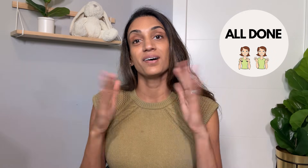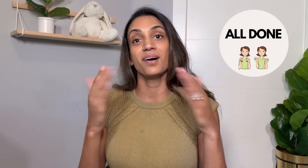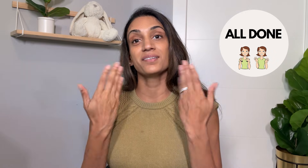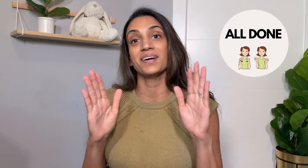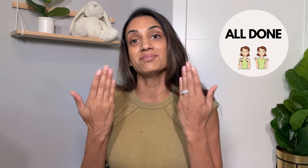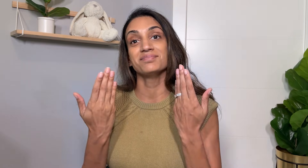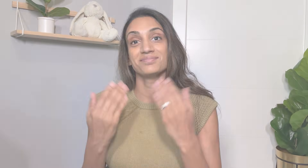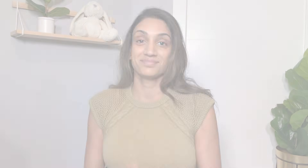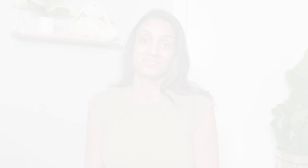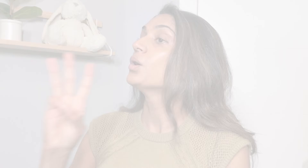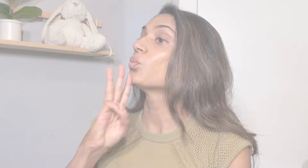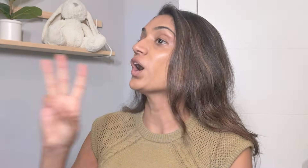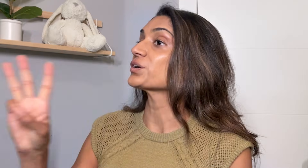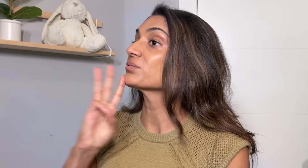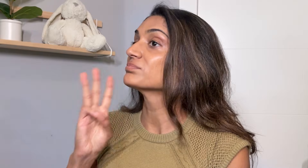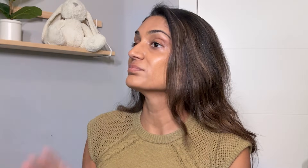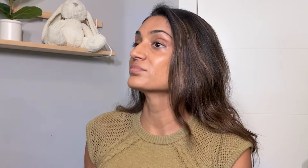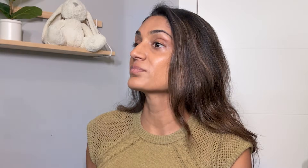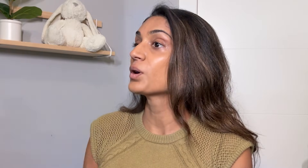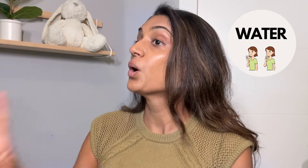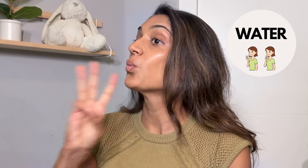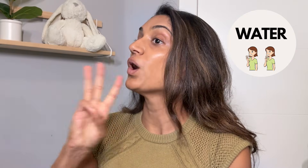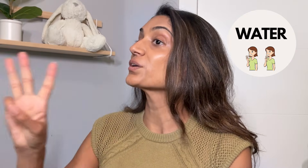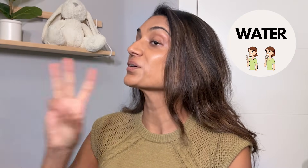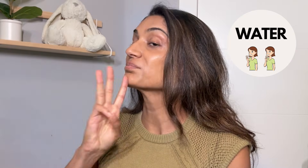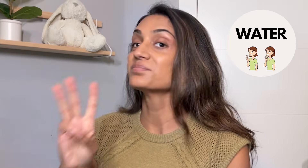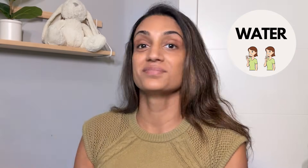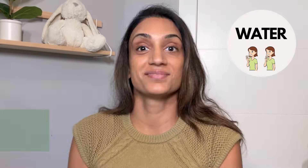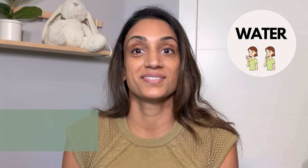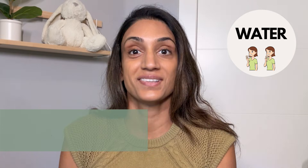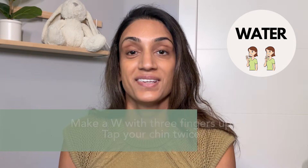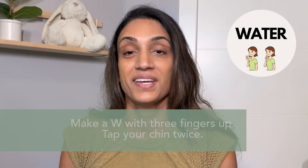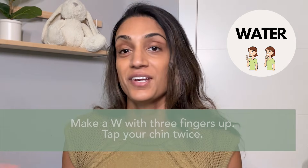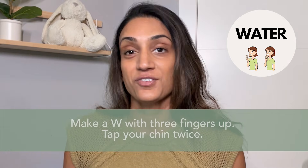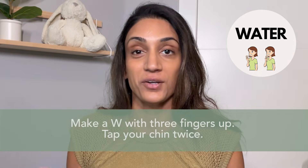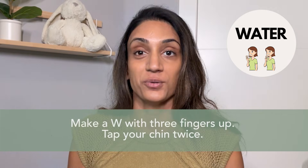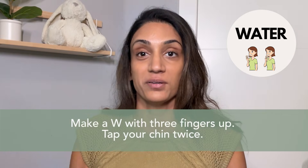All done. Water. Water. Here's how to do it.